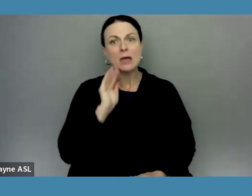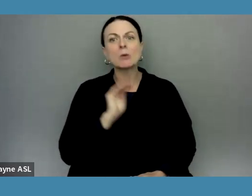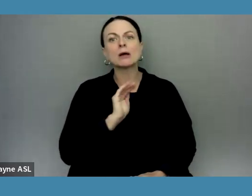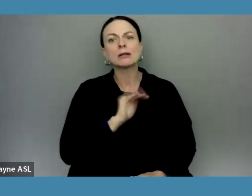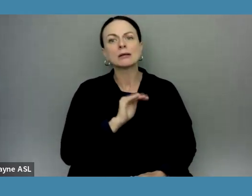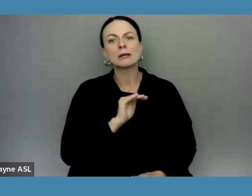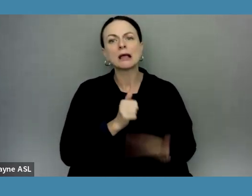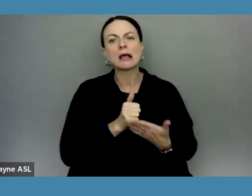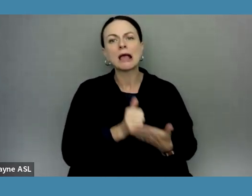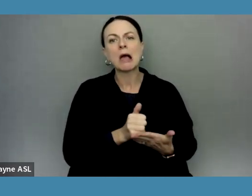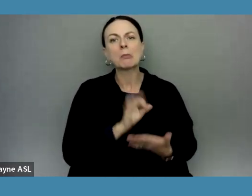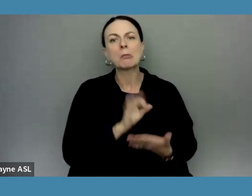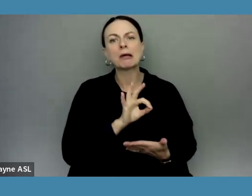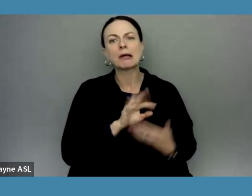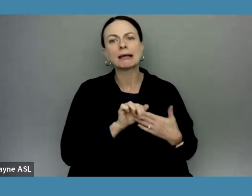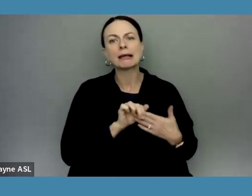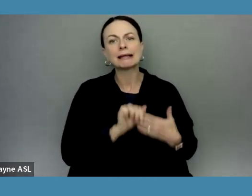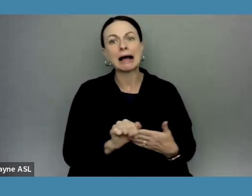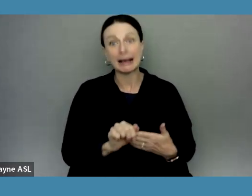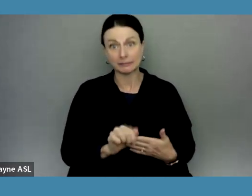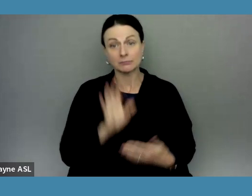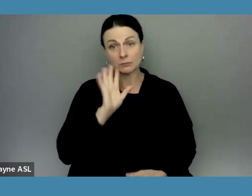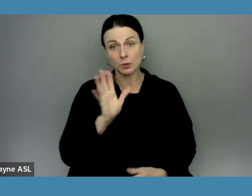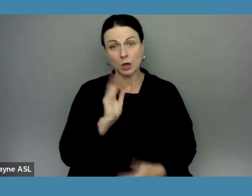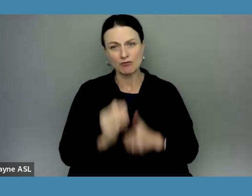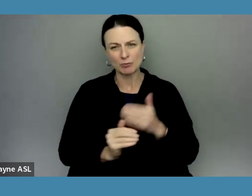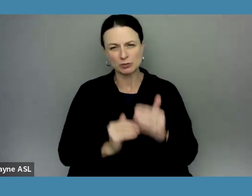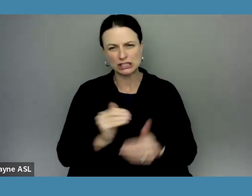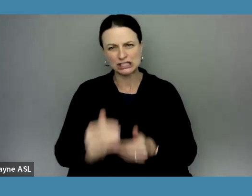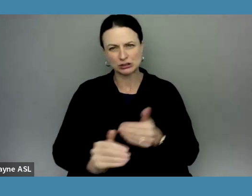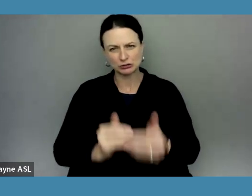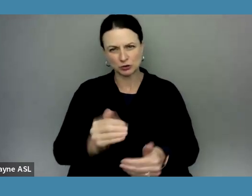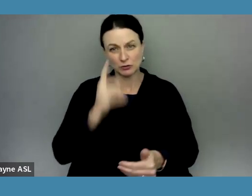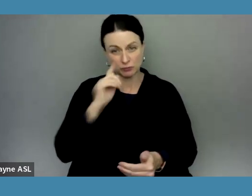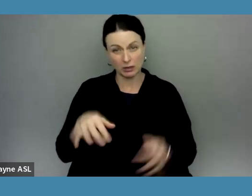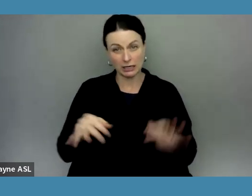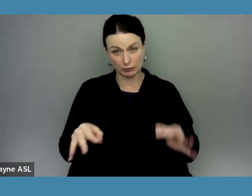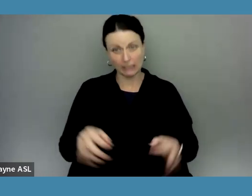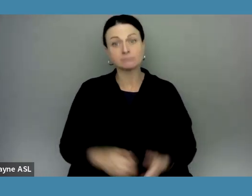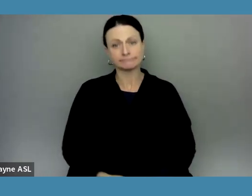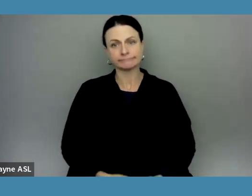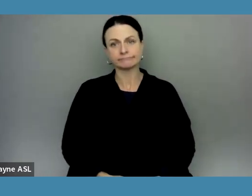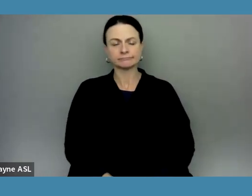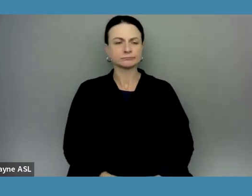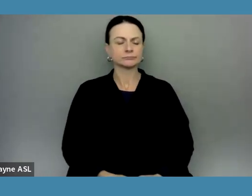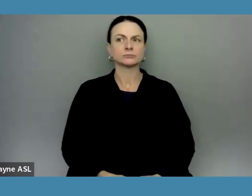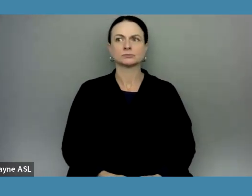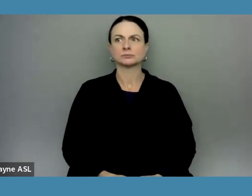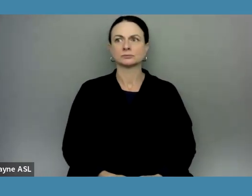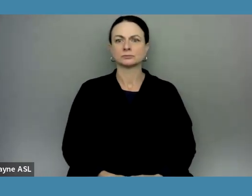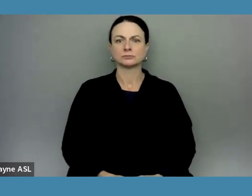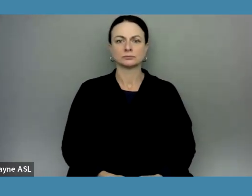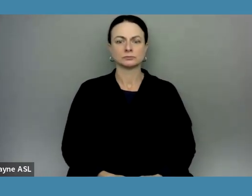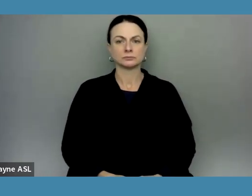and guide you along as far as the procedure of the fair hearing. So lean into that